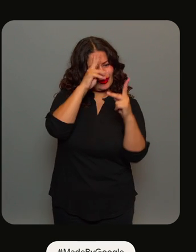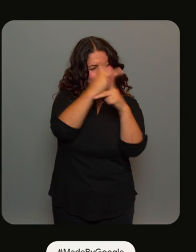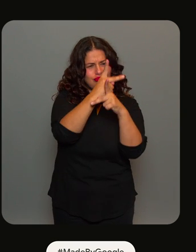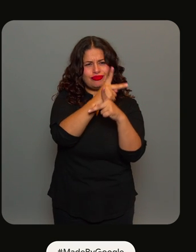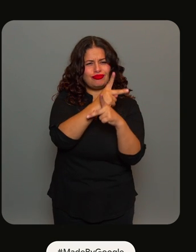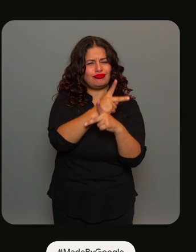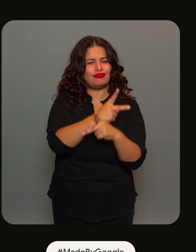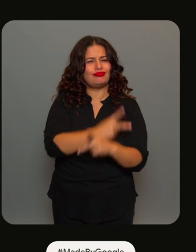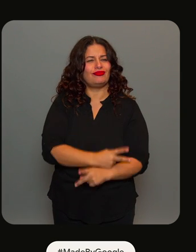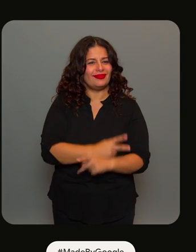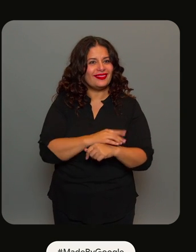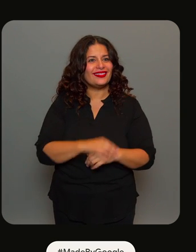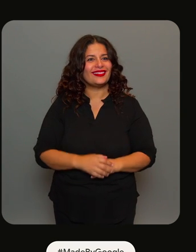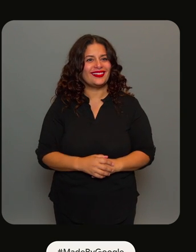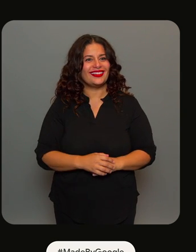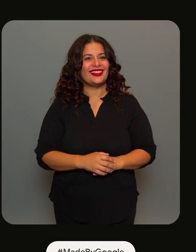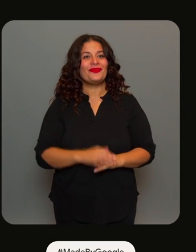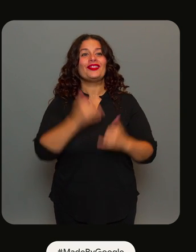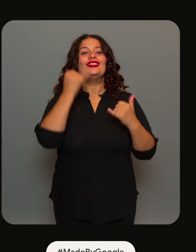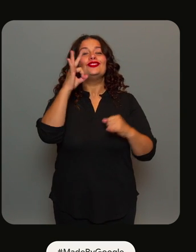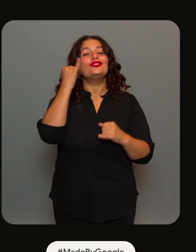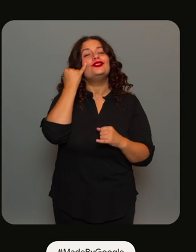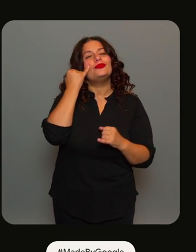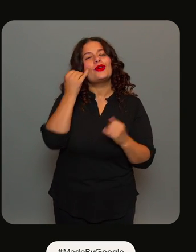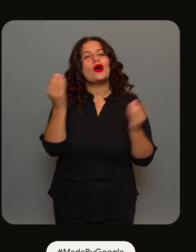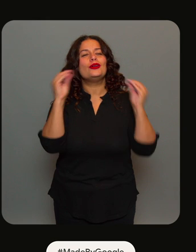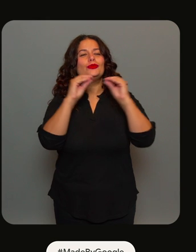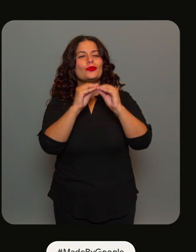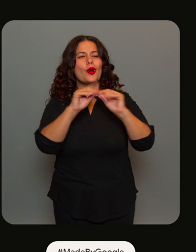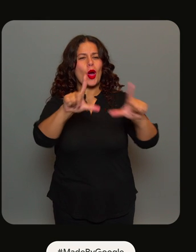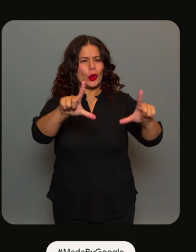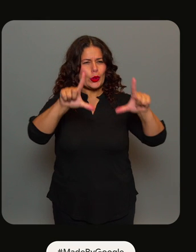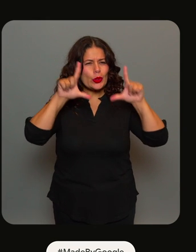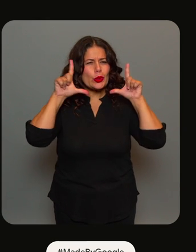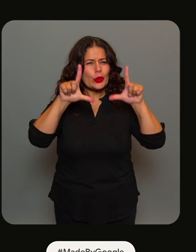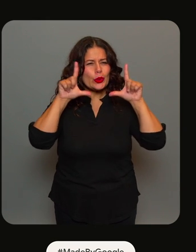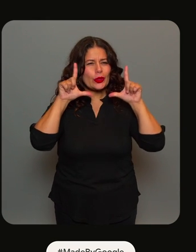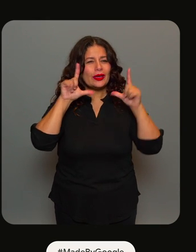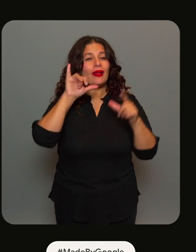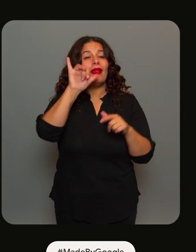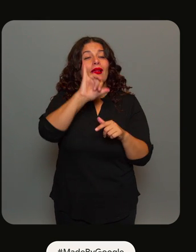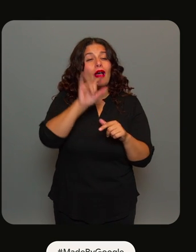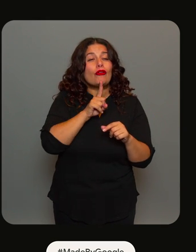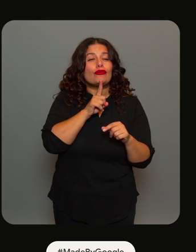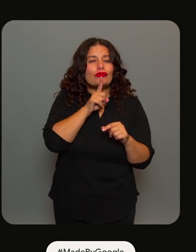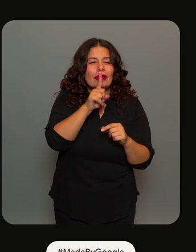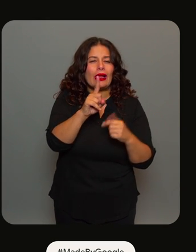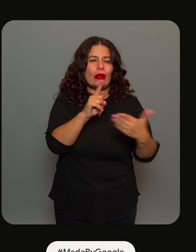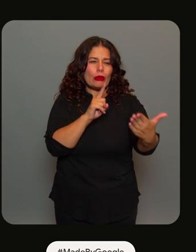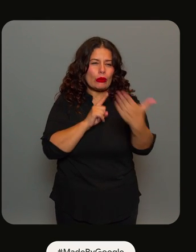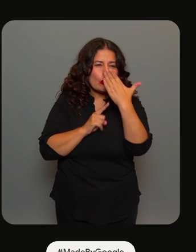Pixel. But what if you want to get up close? Like, really close.